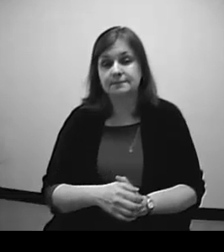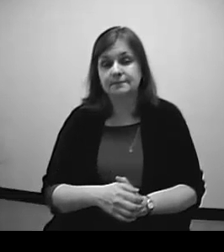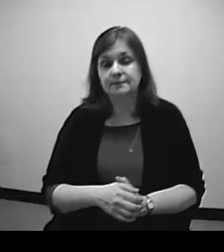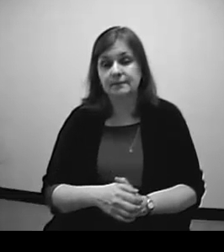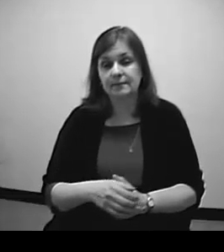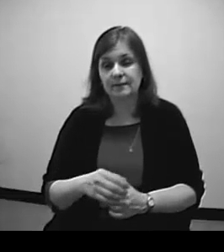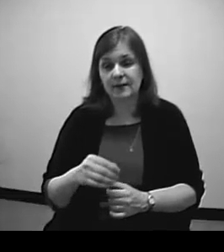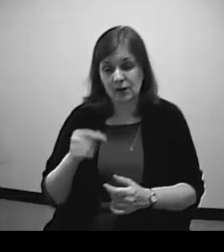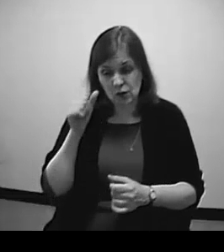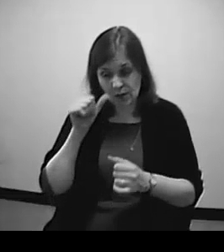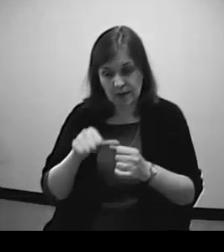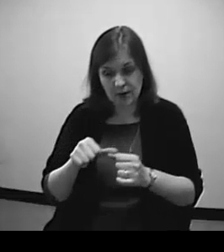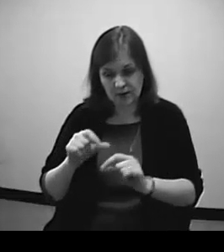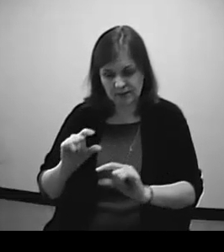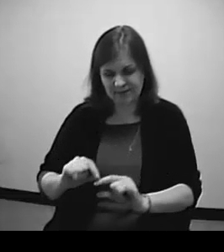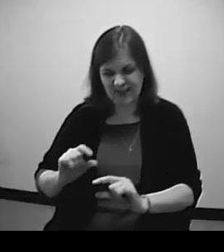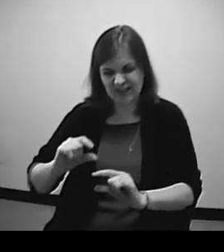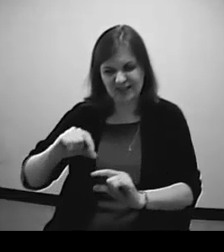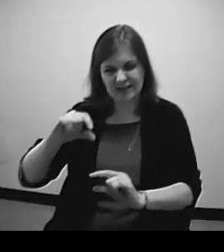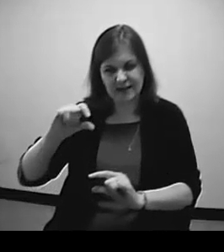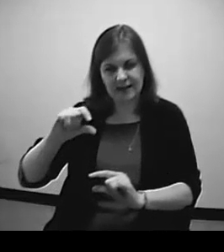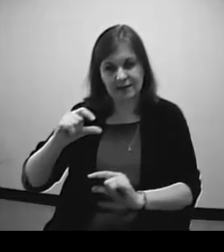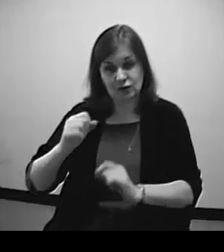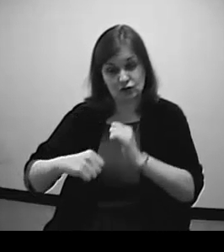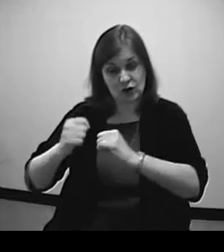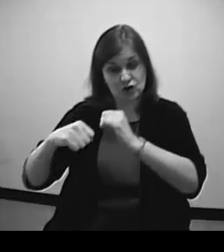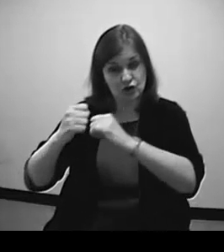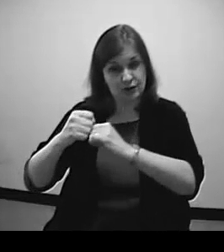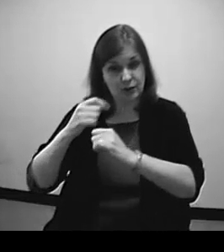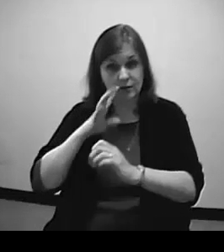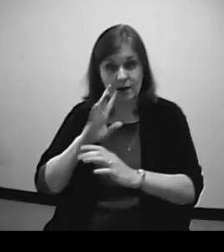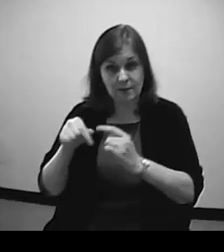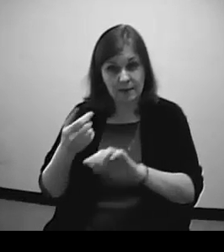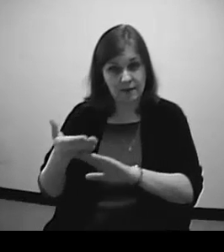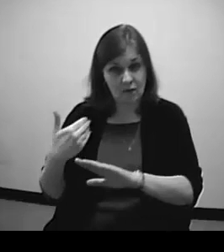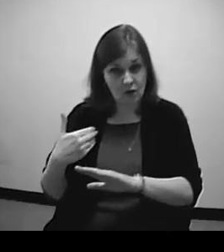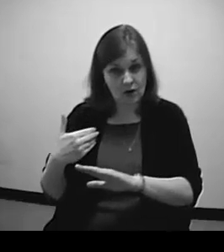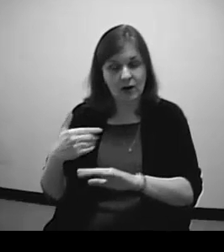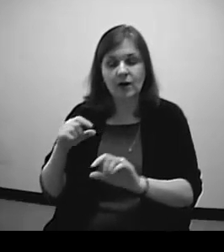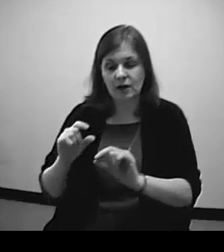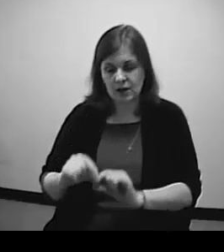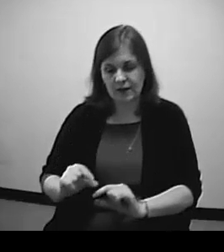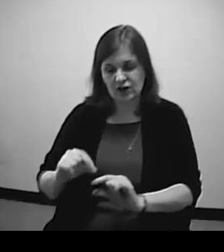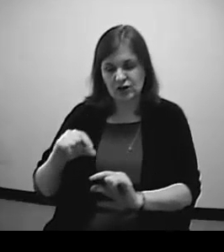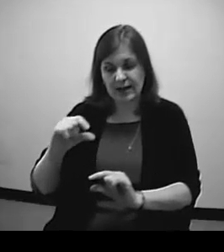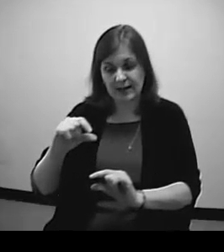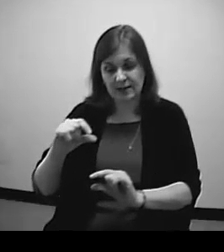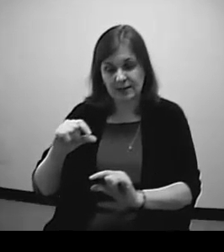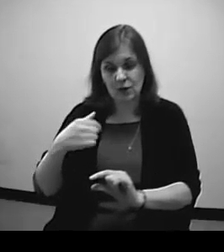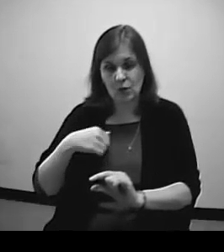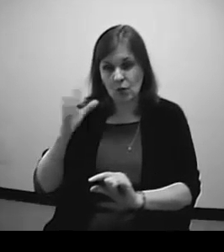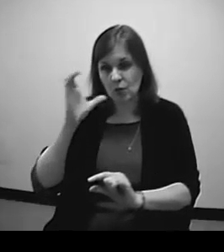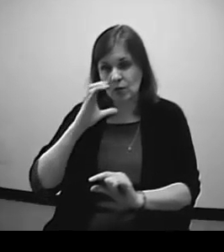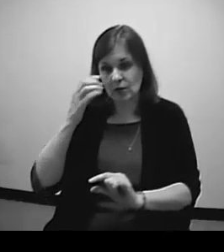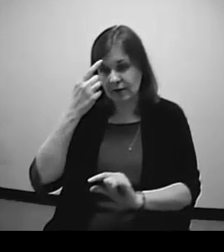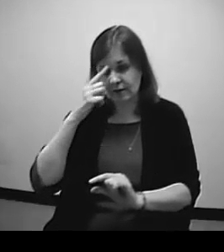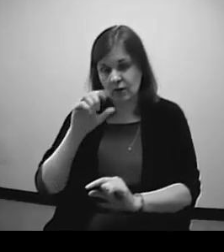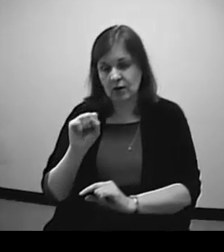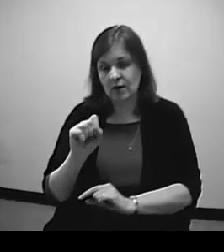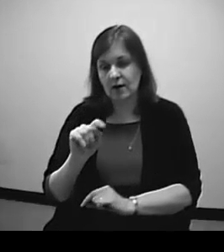so what we're looking for are those stacks that we talked about in structures so we're going to look for